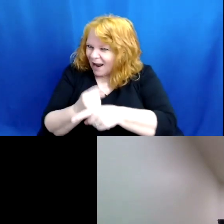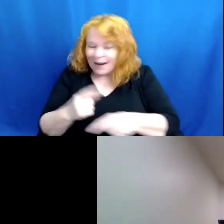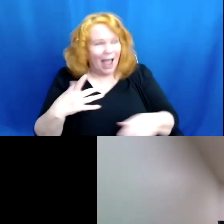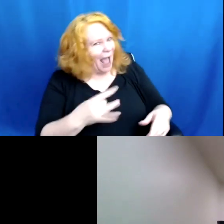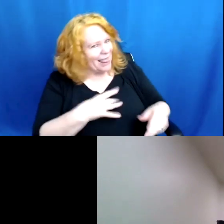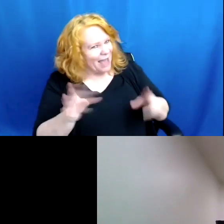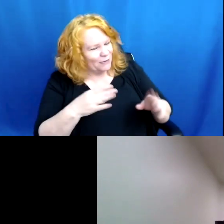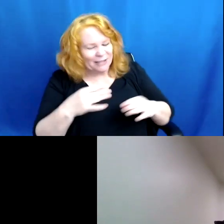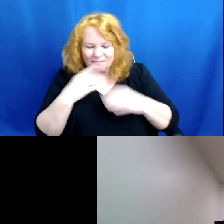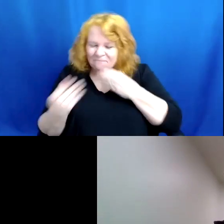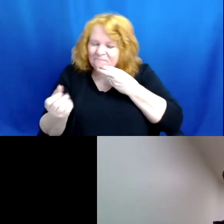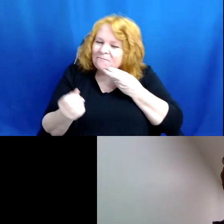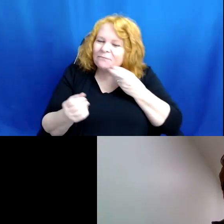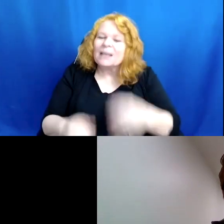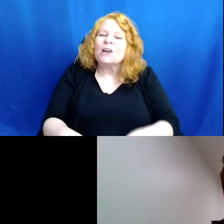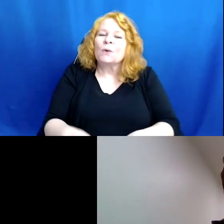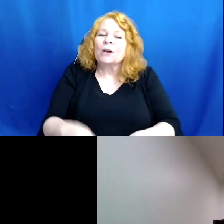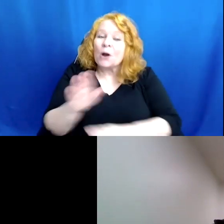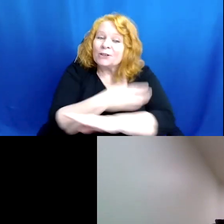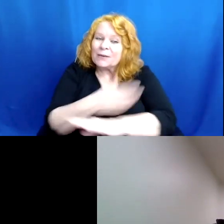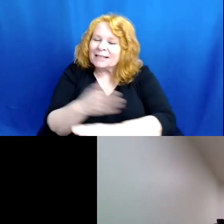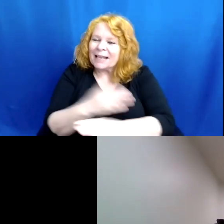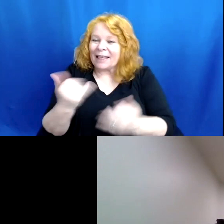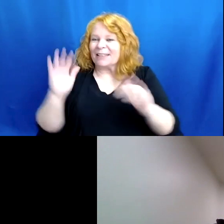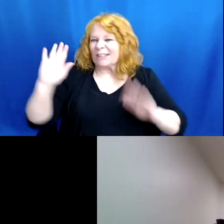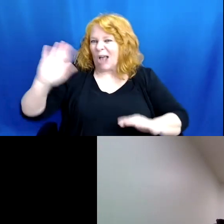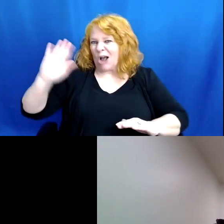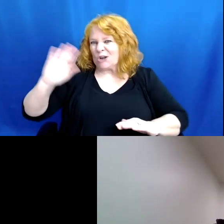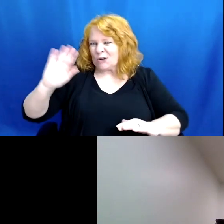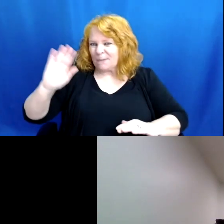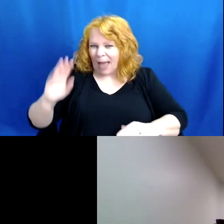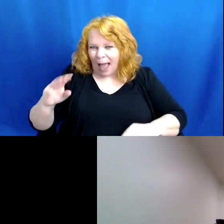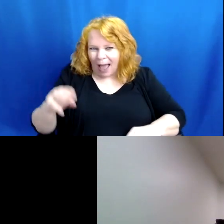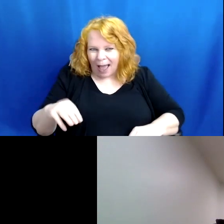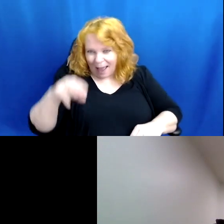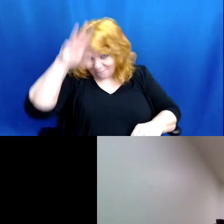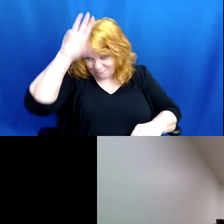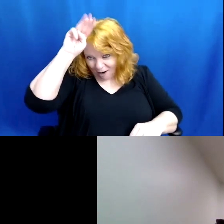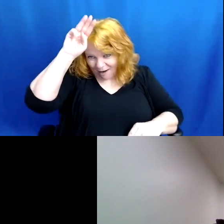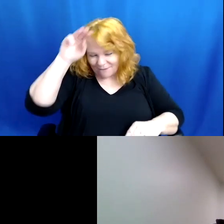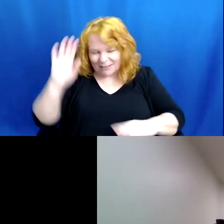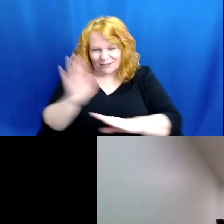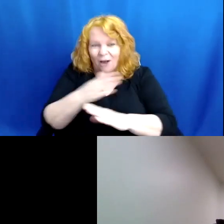Okay everybody we are going to sing the Goodbye Marvin song. Goodbye Marvin. It is the end of the show.